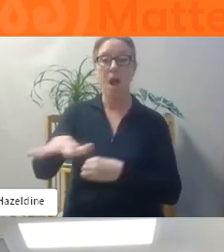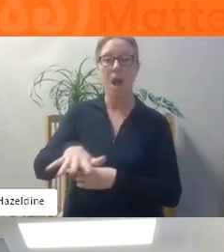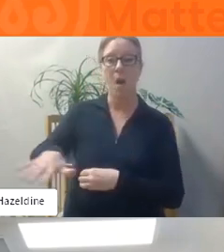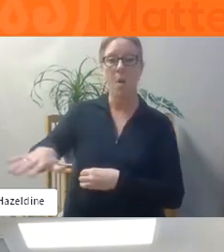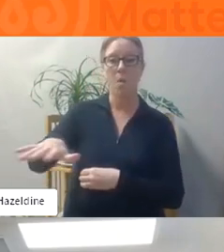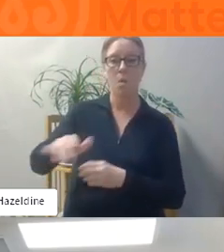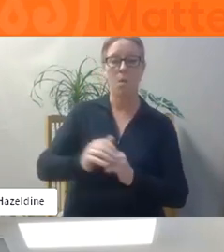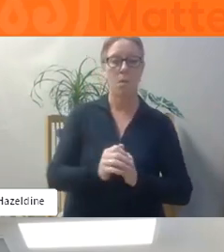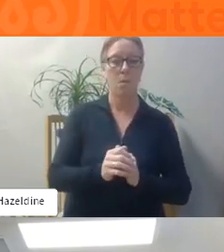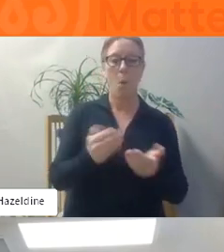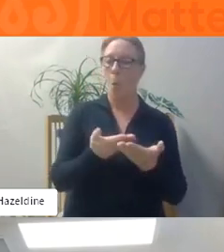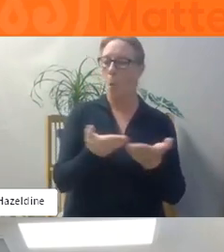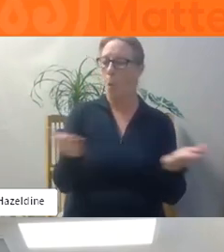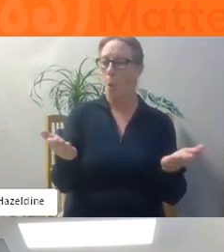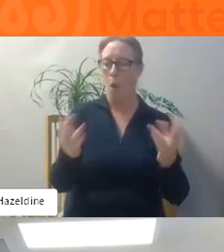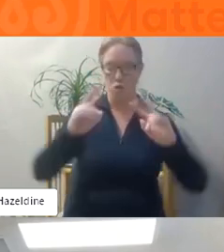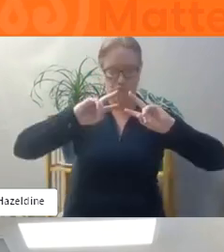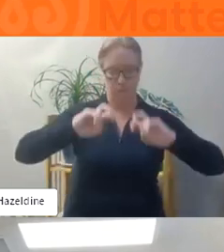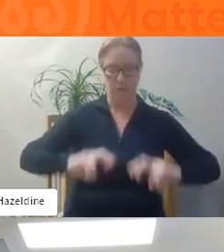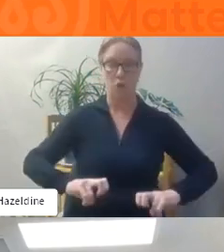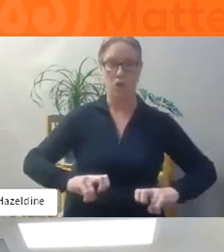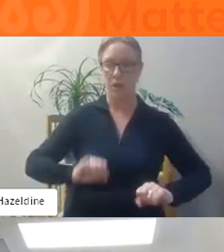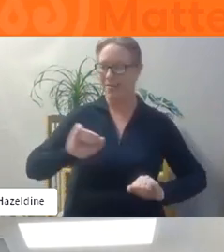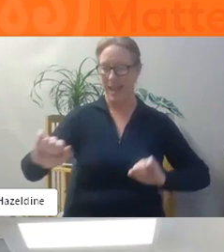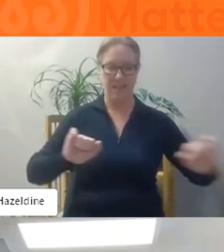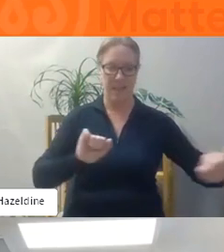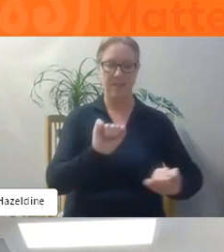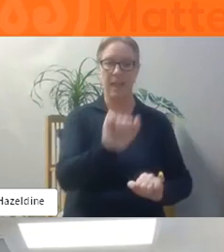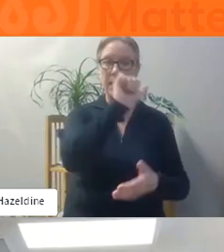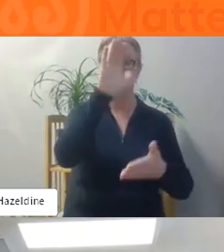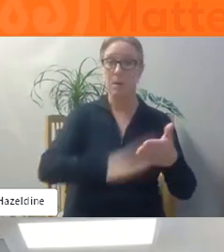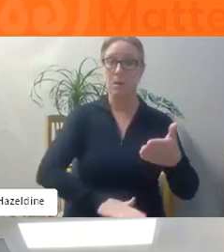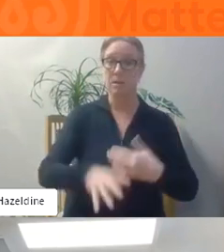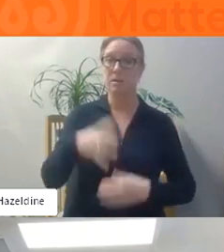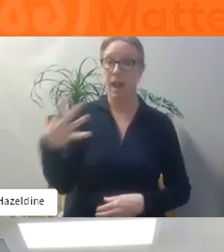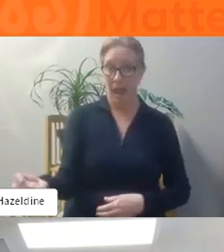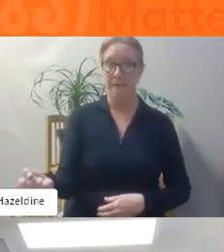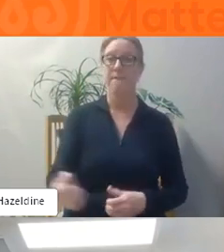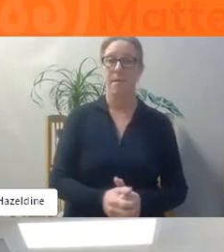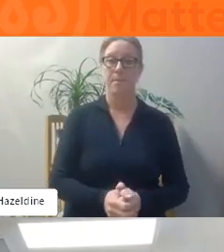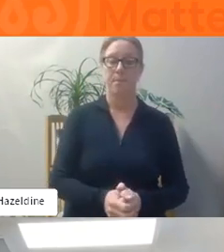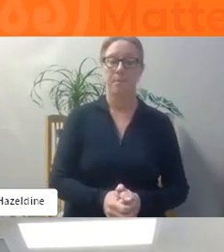all of our research is grounded in their experiences, and I'll come back to that a little bit later. Particularly when we're